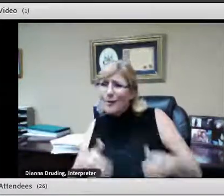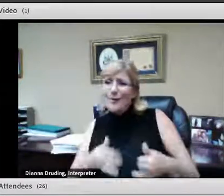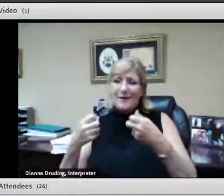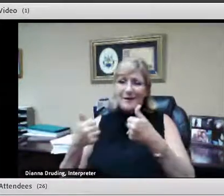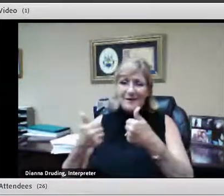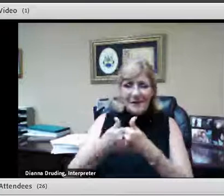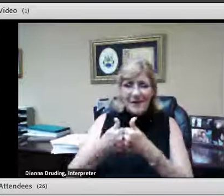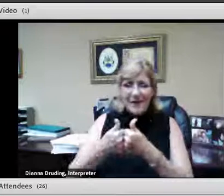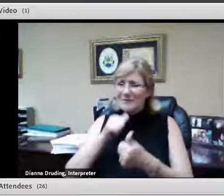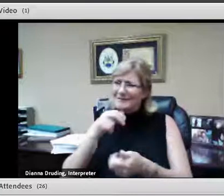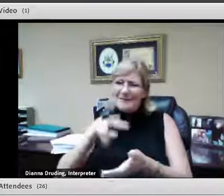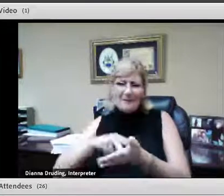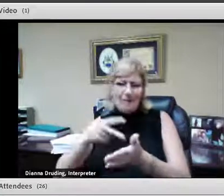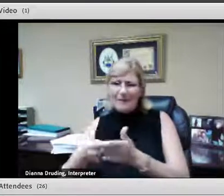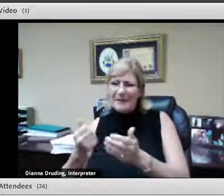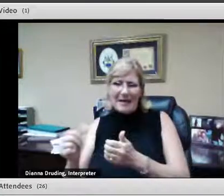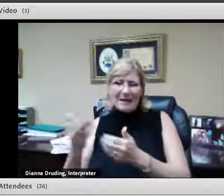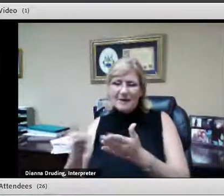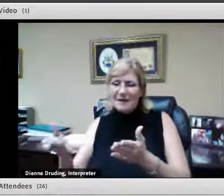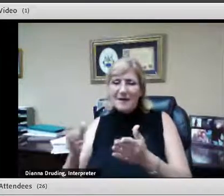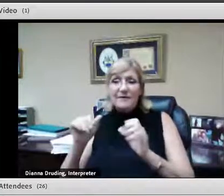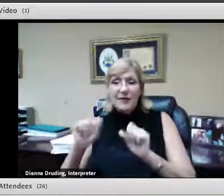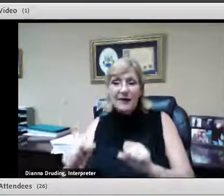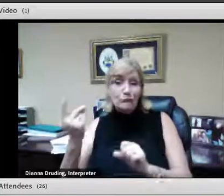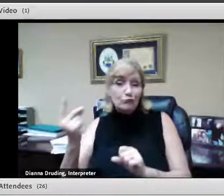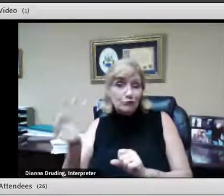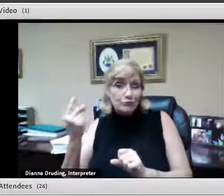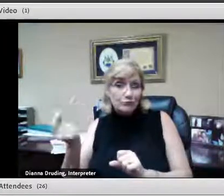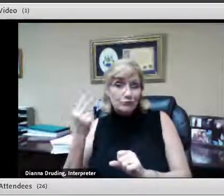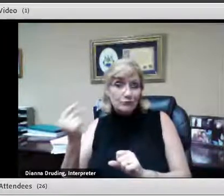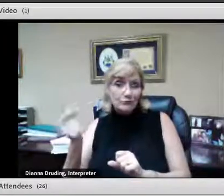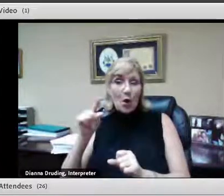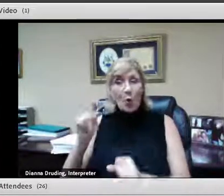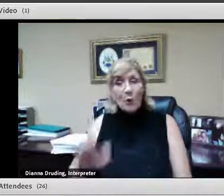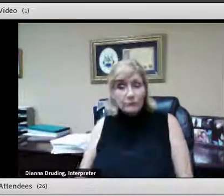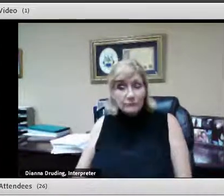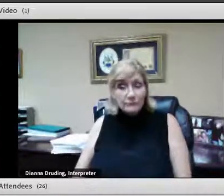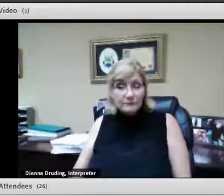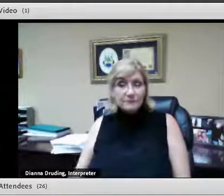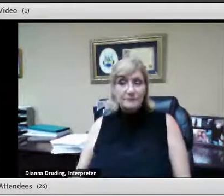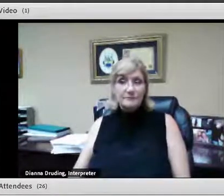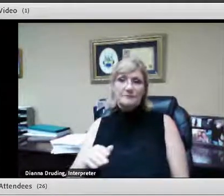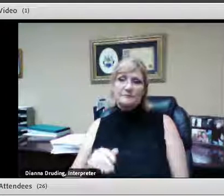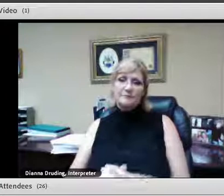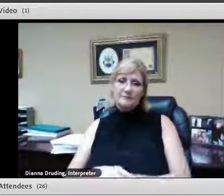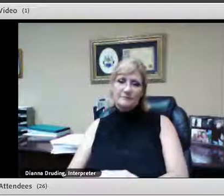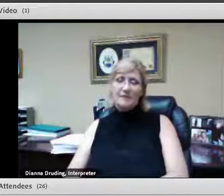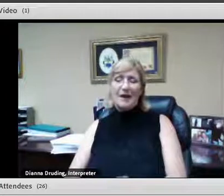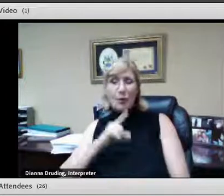It's not even that loud because they can do it snapping or just patting on their legs, and it's a really, really good listening game.